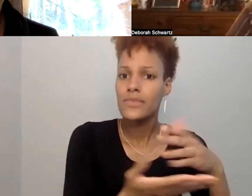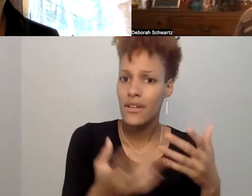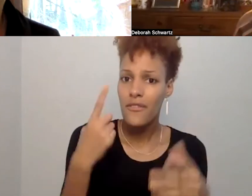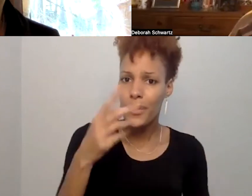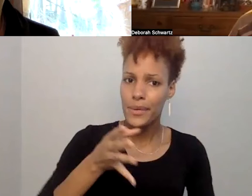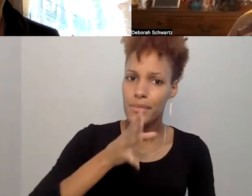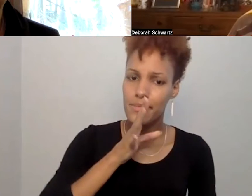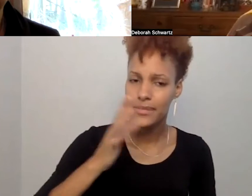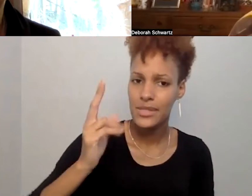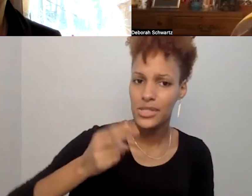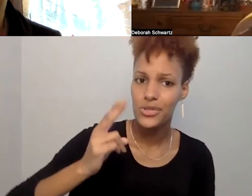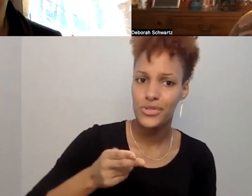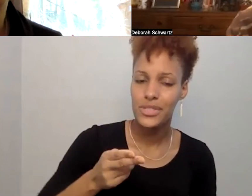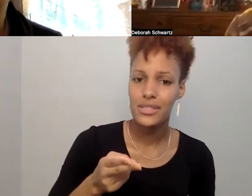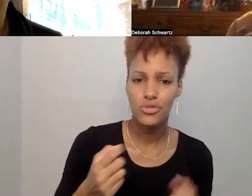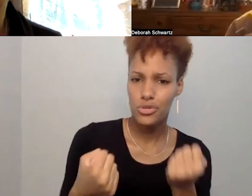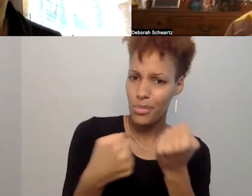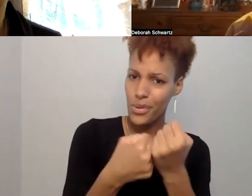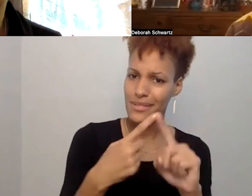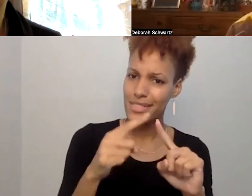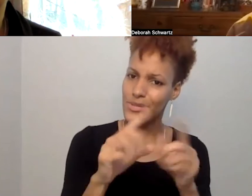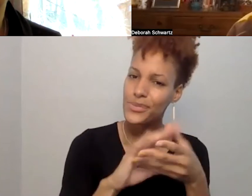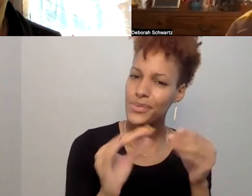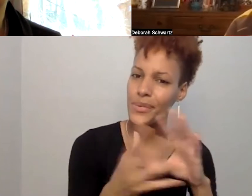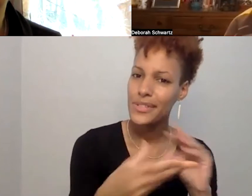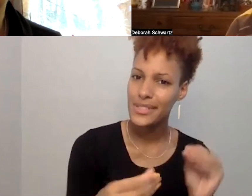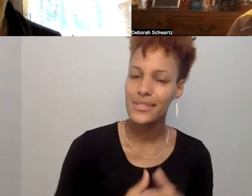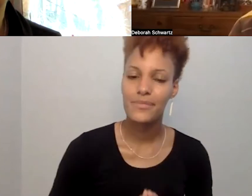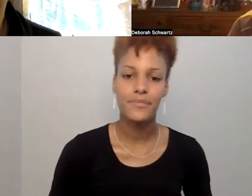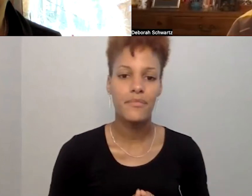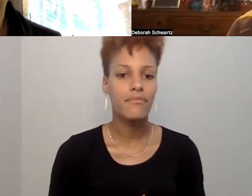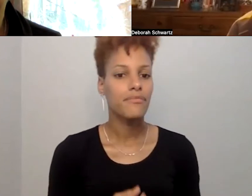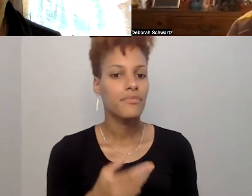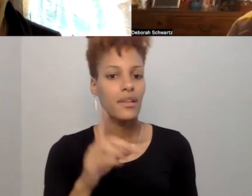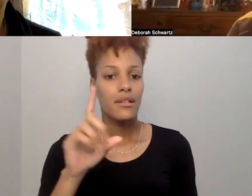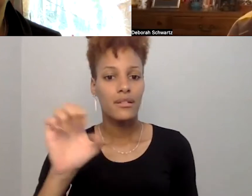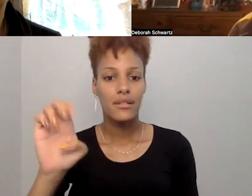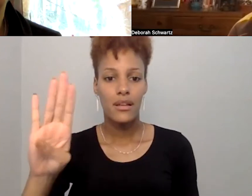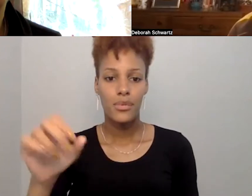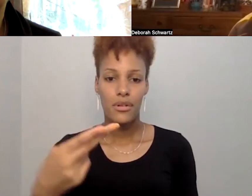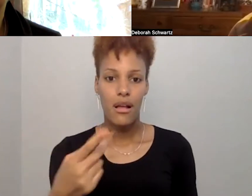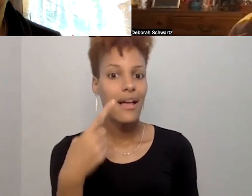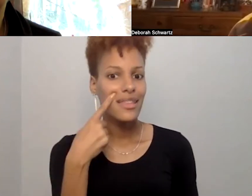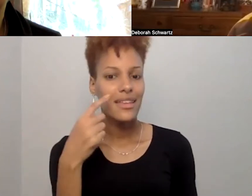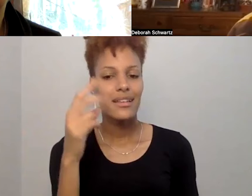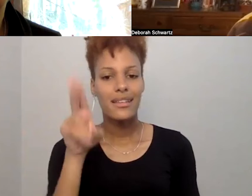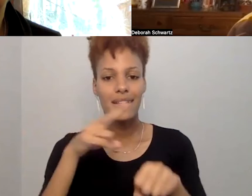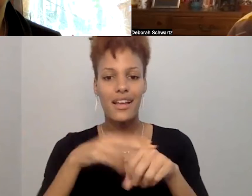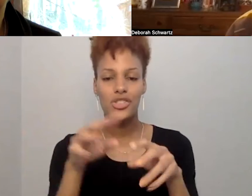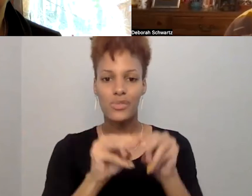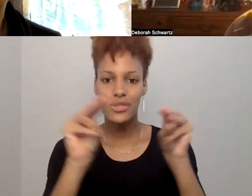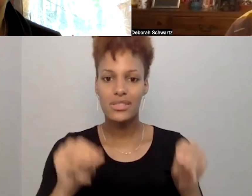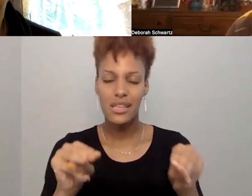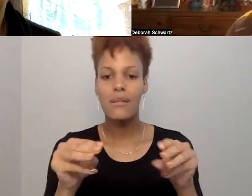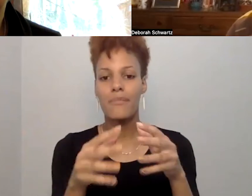those stories. Yeah the, the, I think, the National Museum of African-American History and Culture,